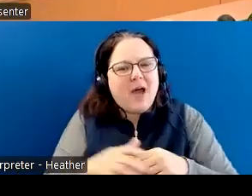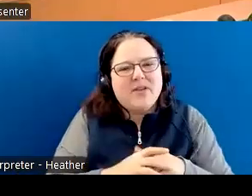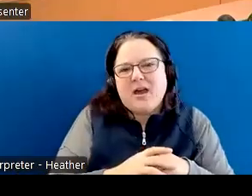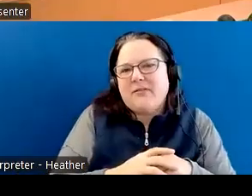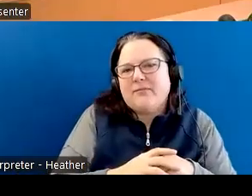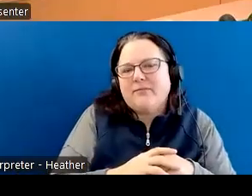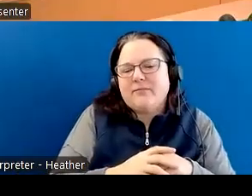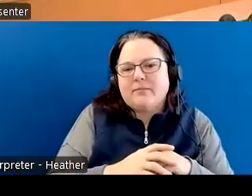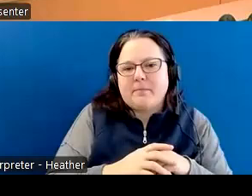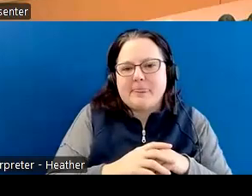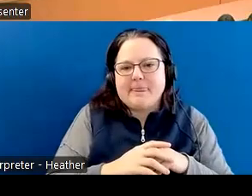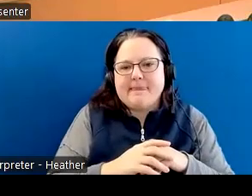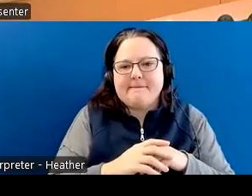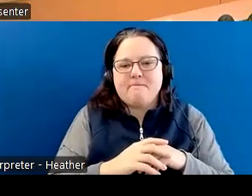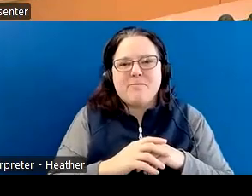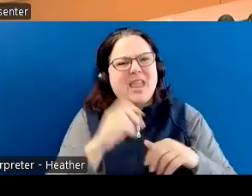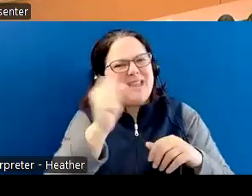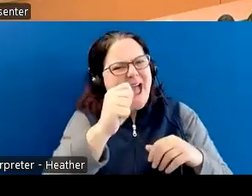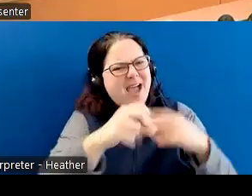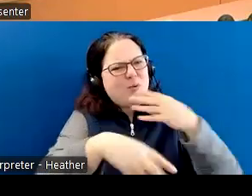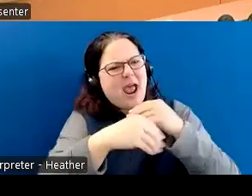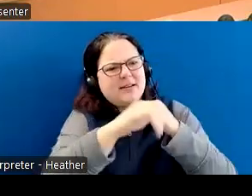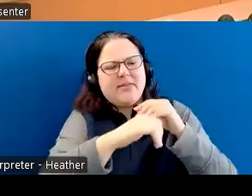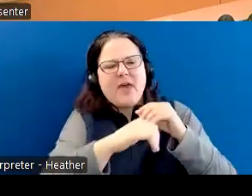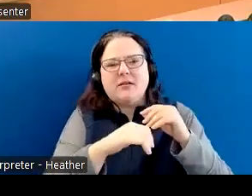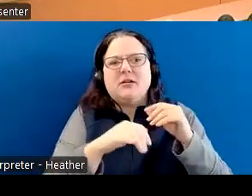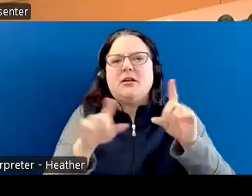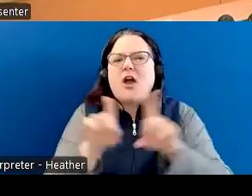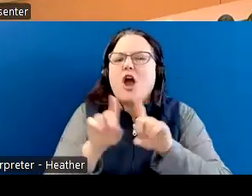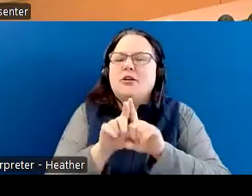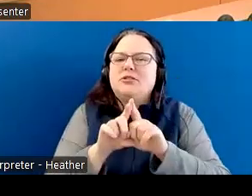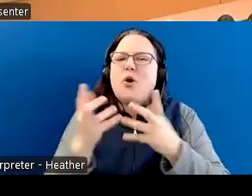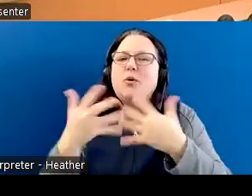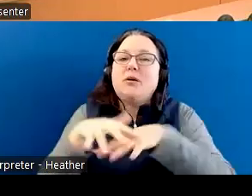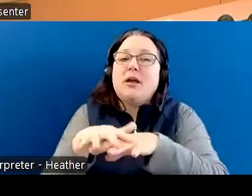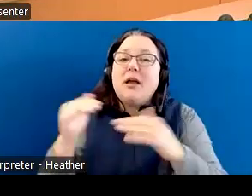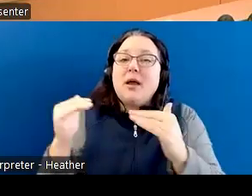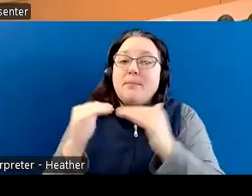And just to kind of add on that, I think um also integrating peers from the orientation